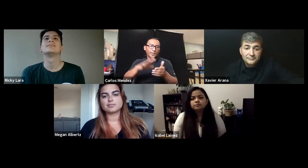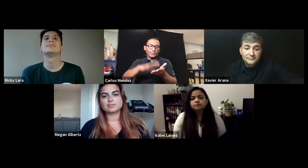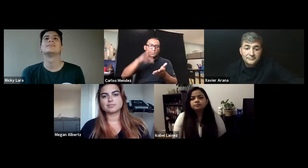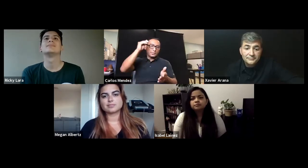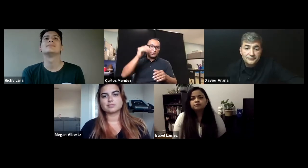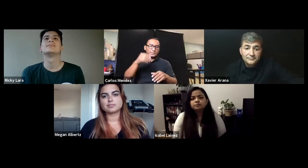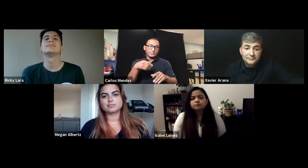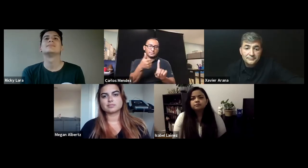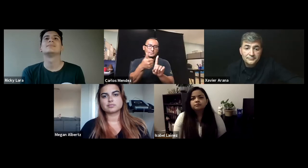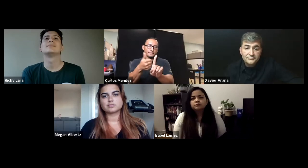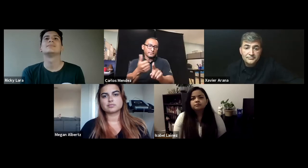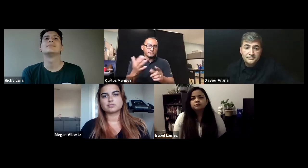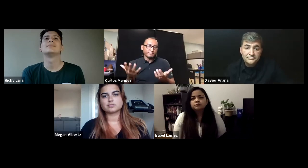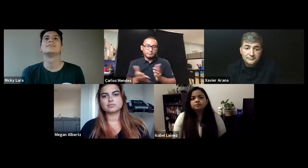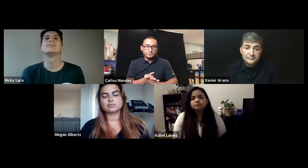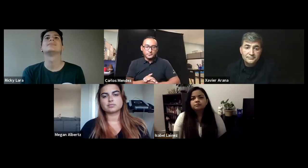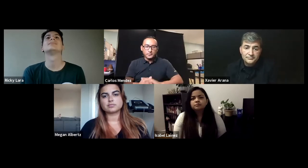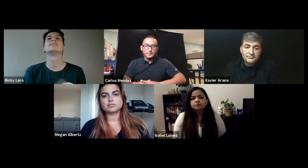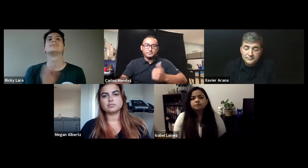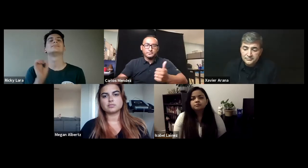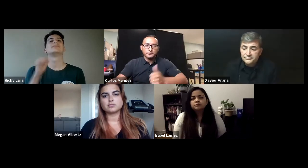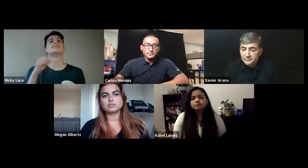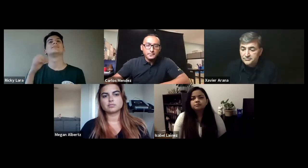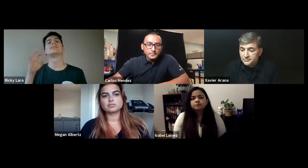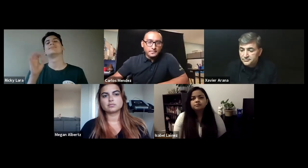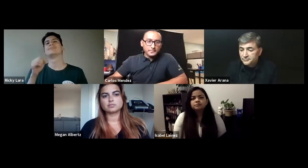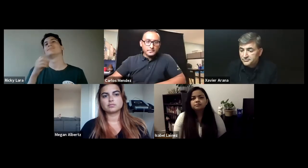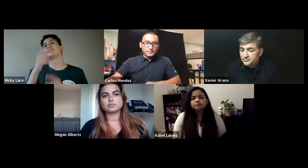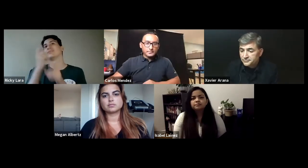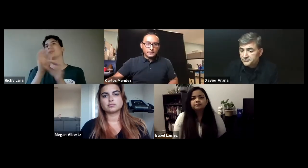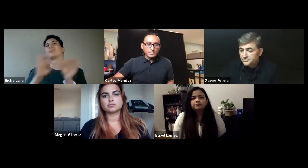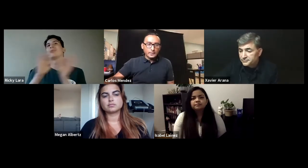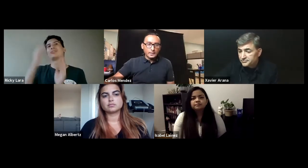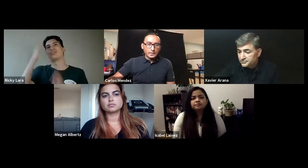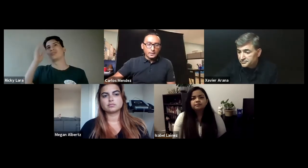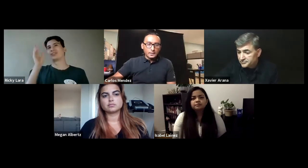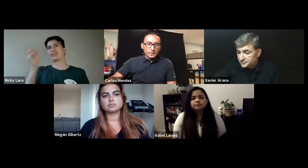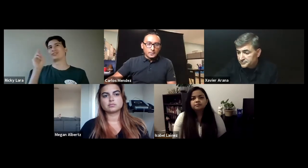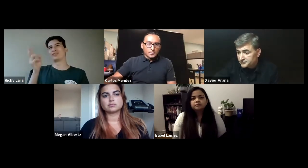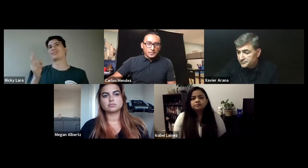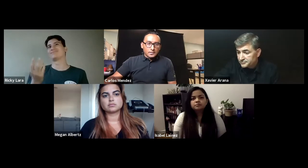that rich, um...richness that I, you know, had to learn later on.